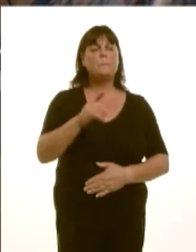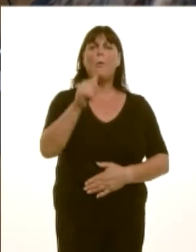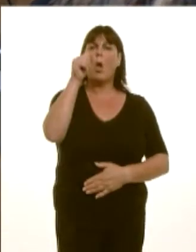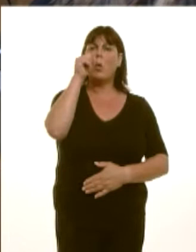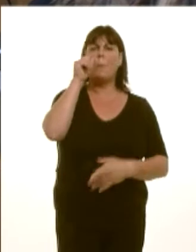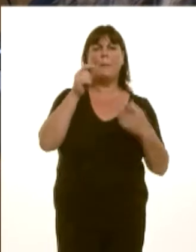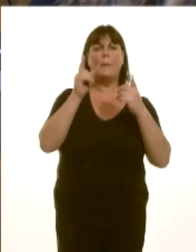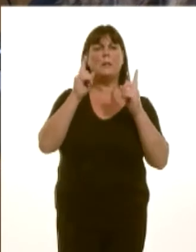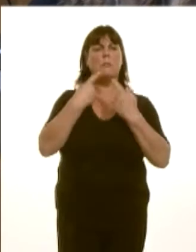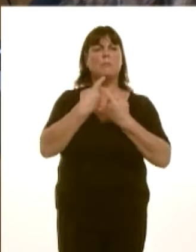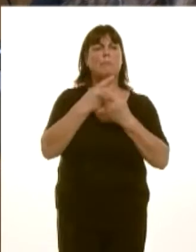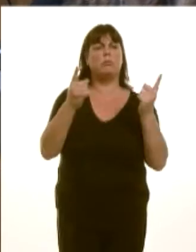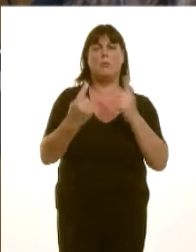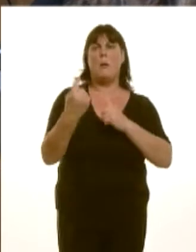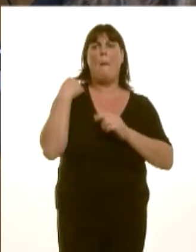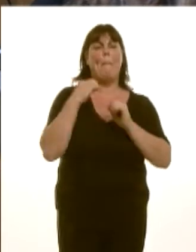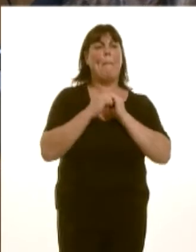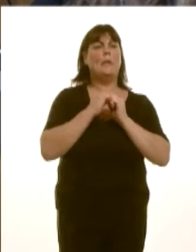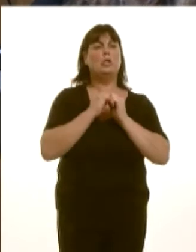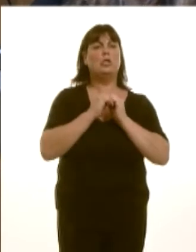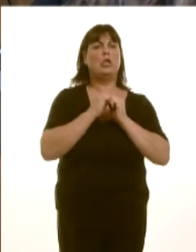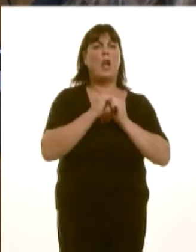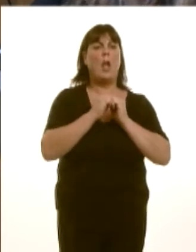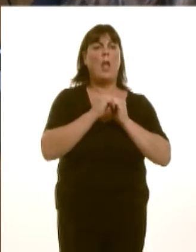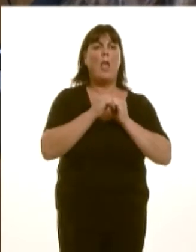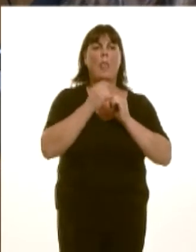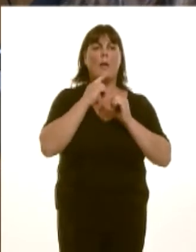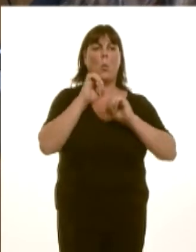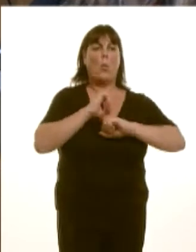£4 million to reduce waiting times for diagnostic tests. That was made.